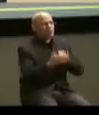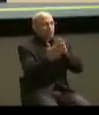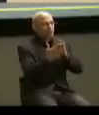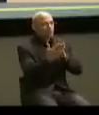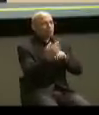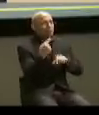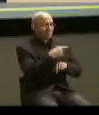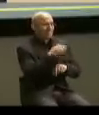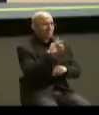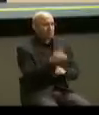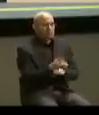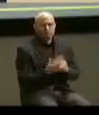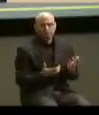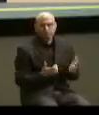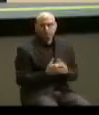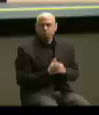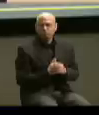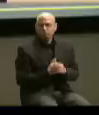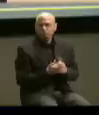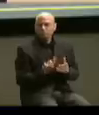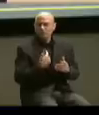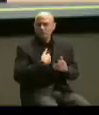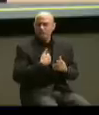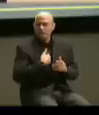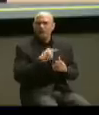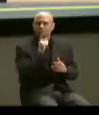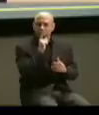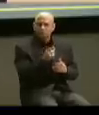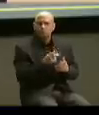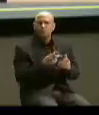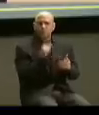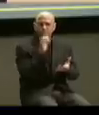TO BE ENTREPRENEURIAL, USE THAT SAME APPROACH HERE.